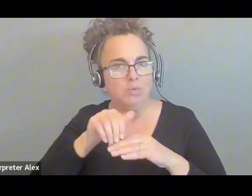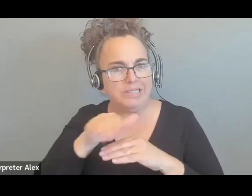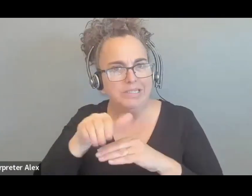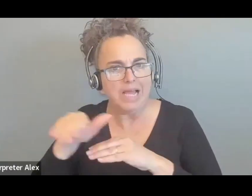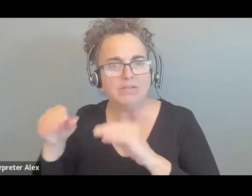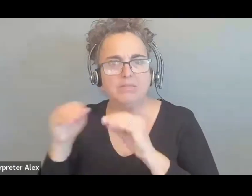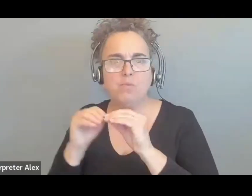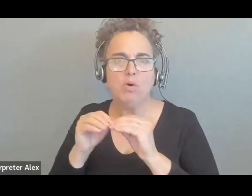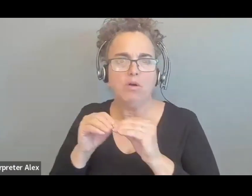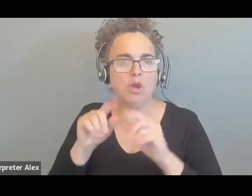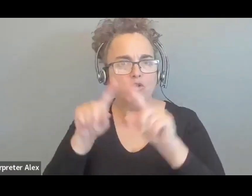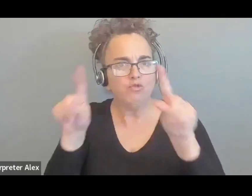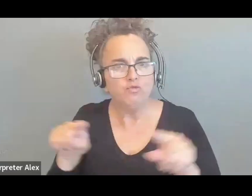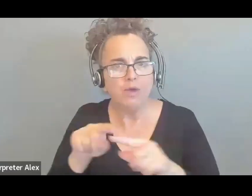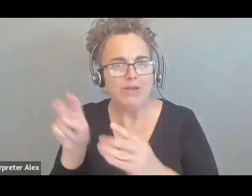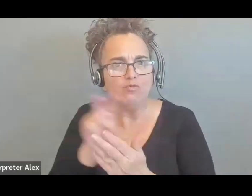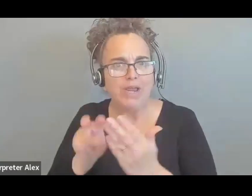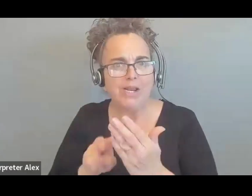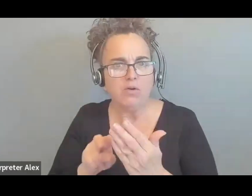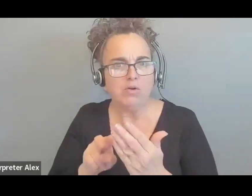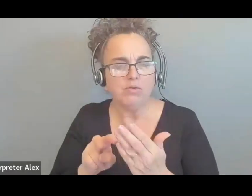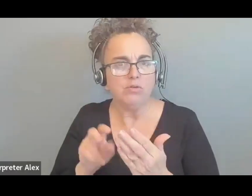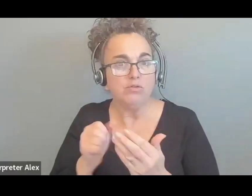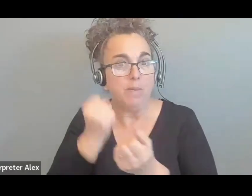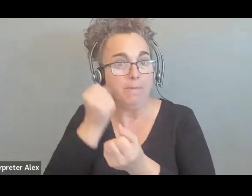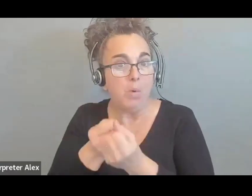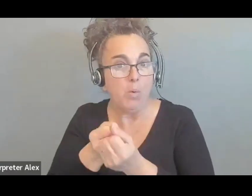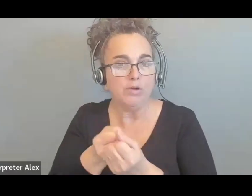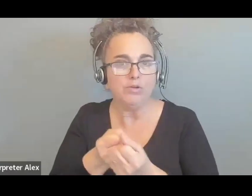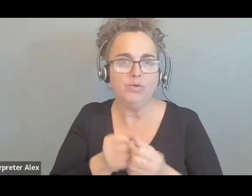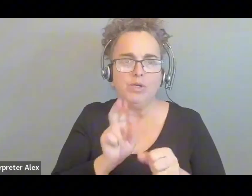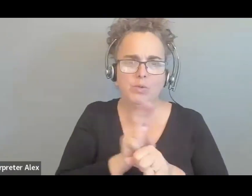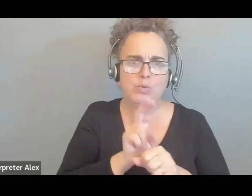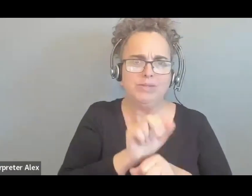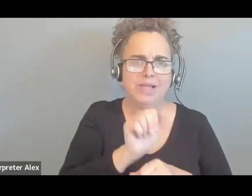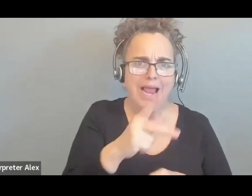you can create a mobile design and go through that with a desktop screen reader